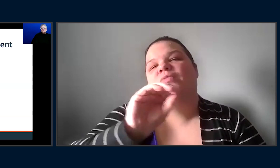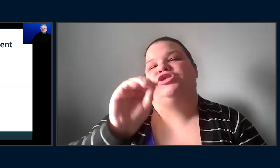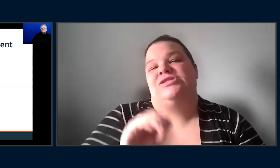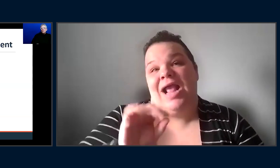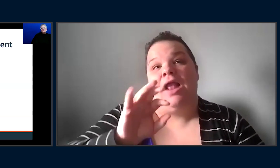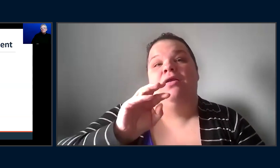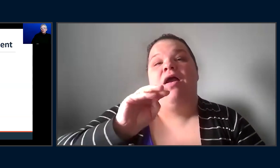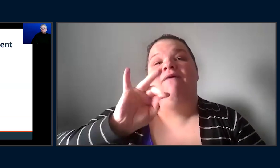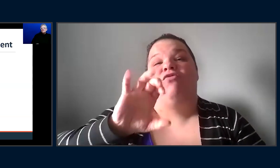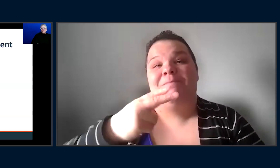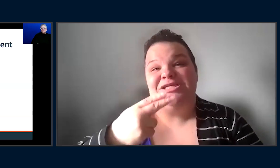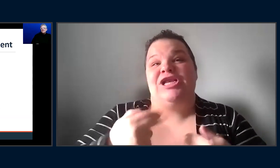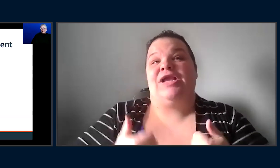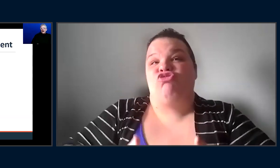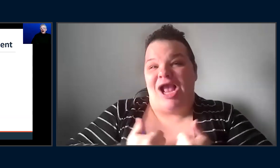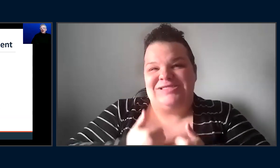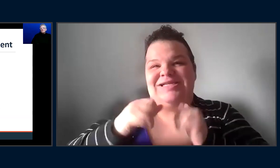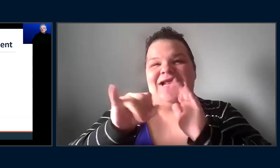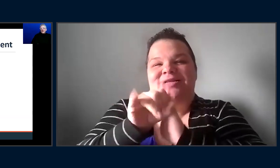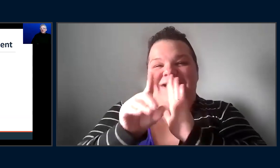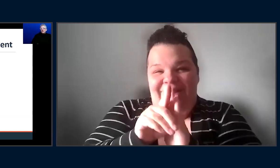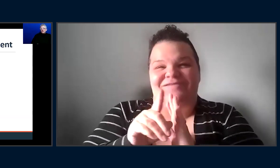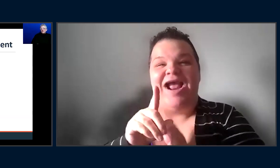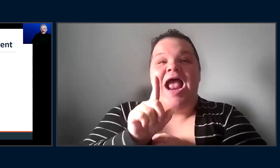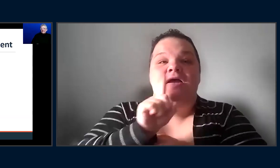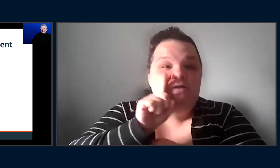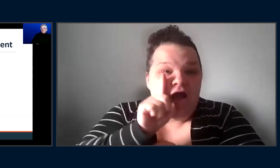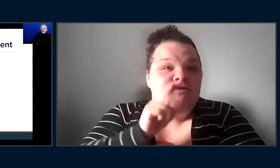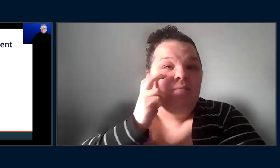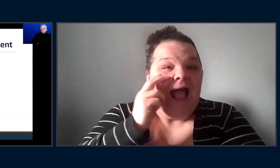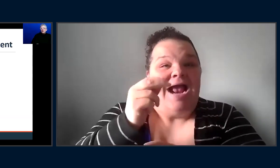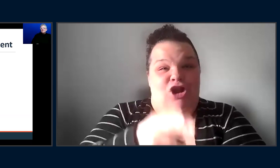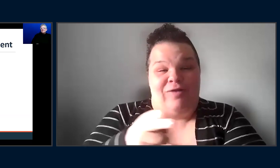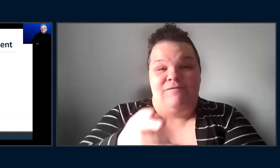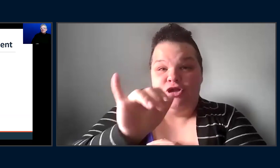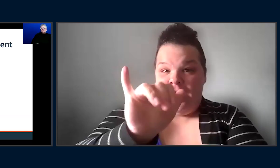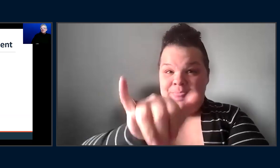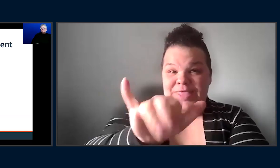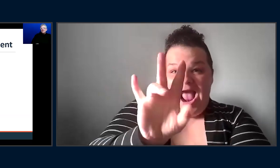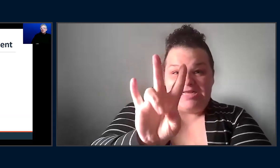lower than ours. So the result was 7.4% of Michiganders identified themselves